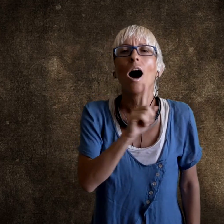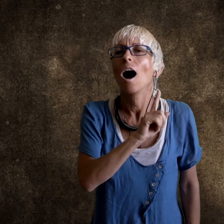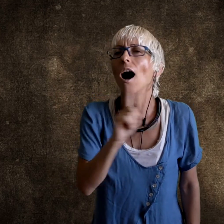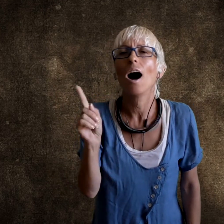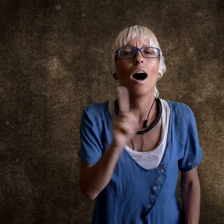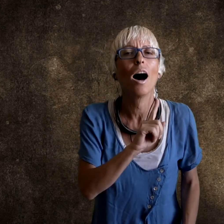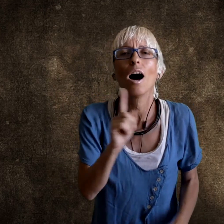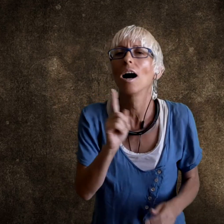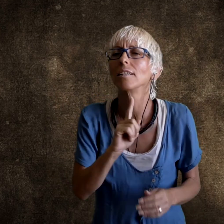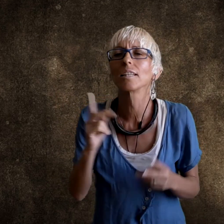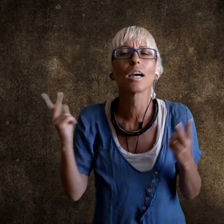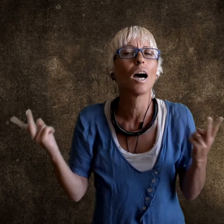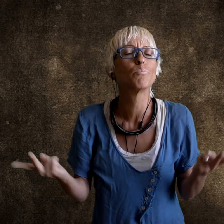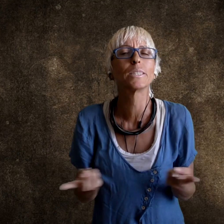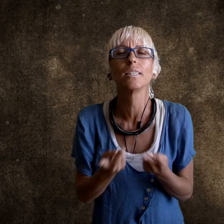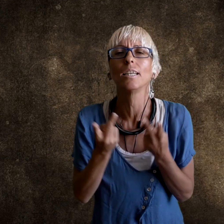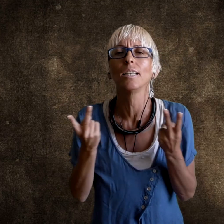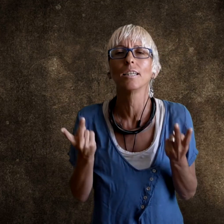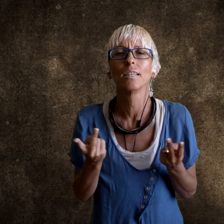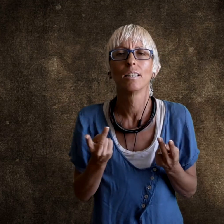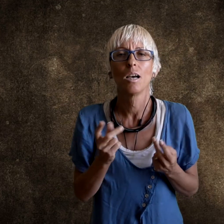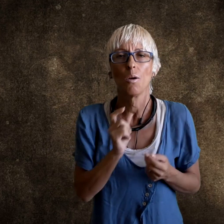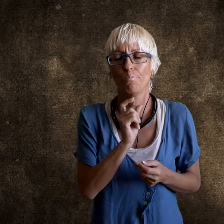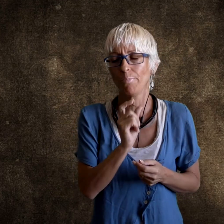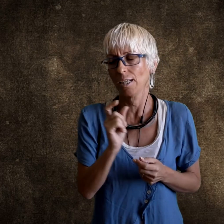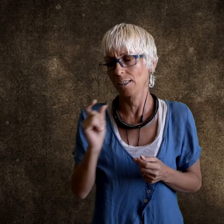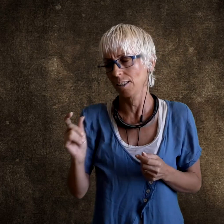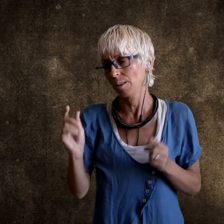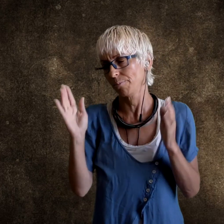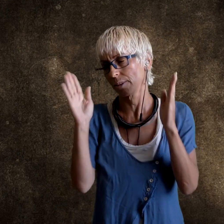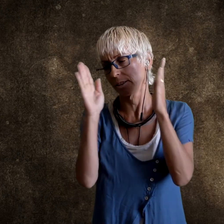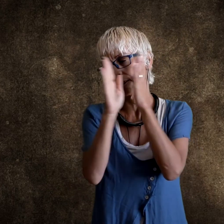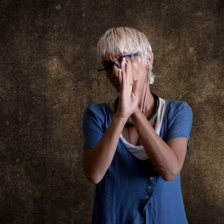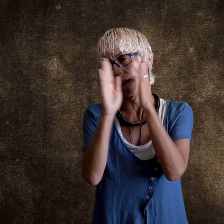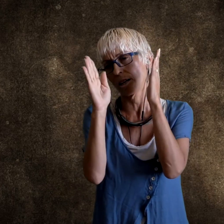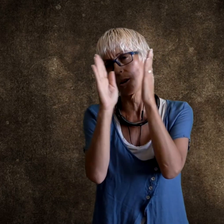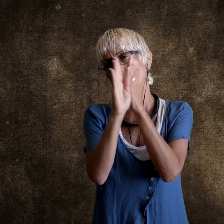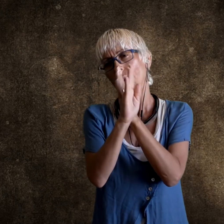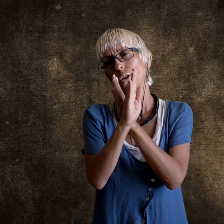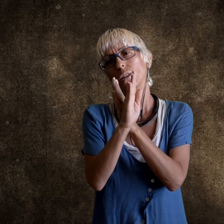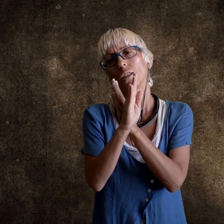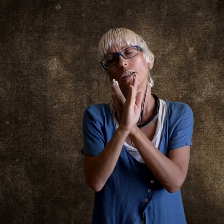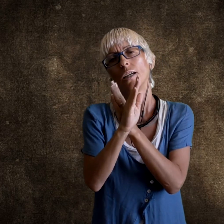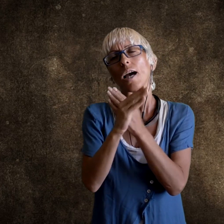do not look for hidden words